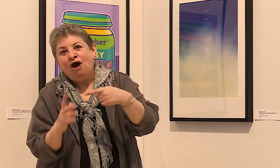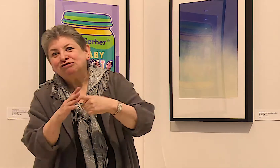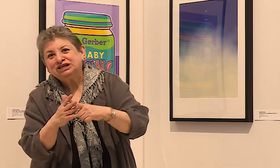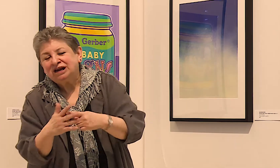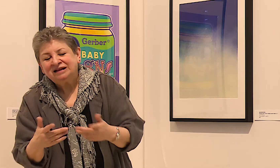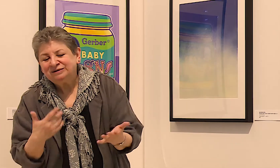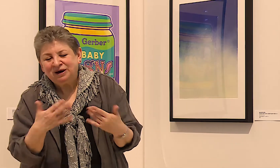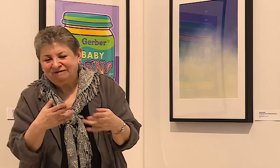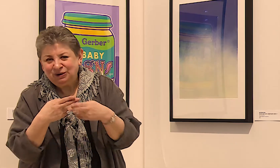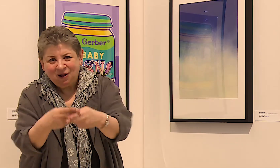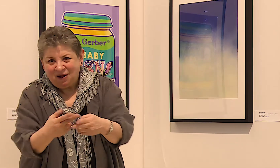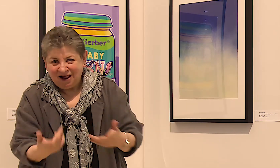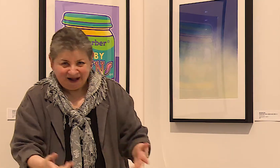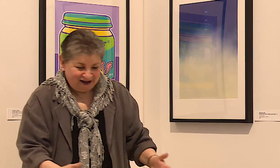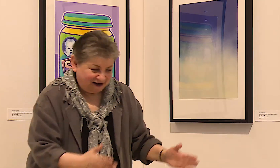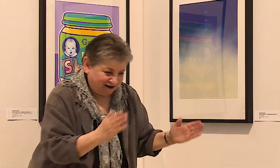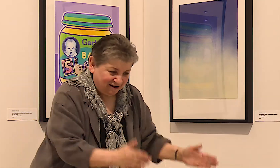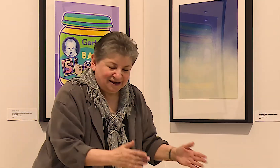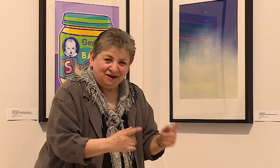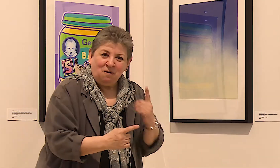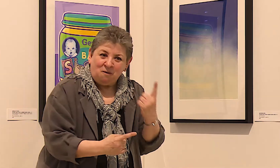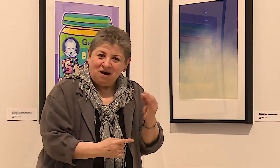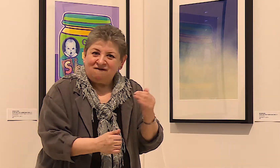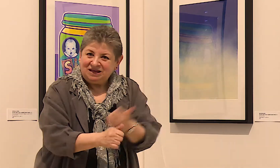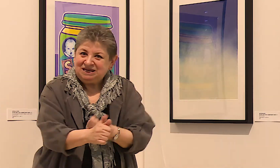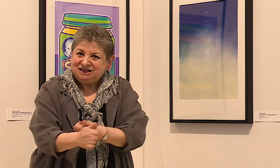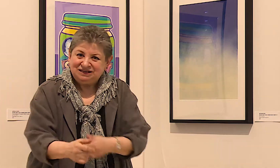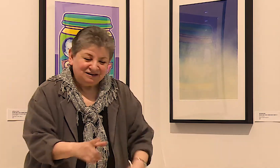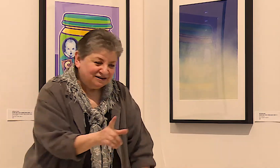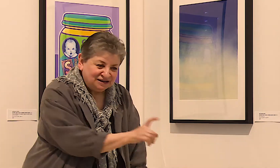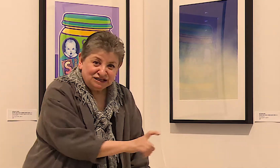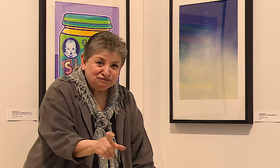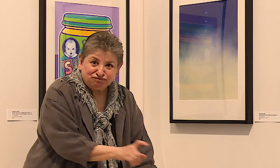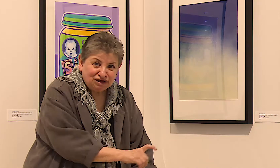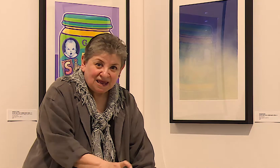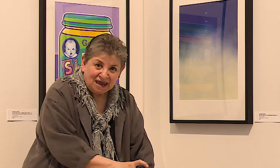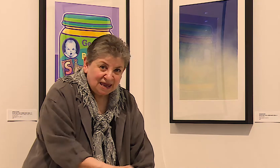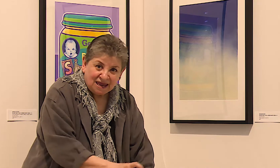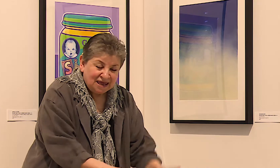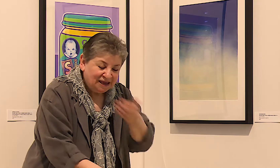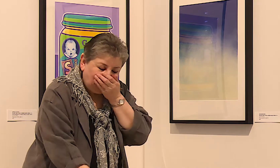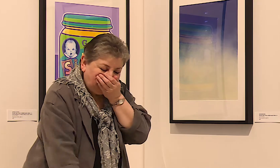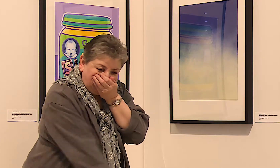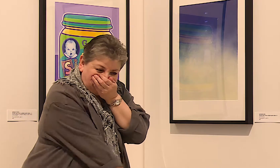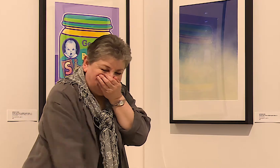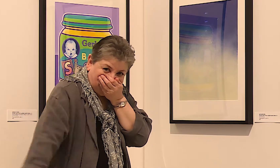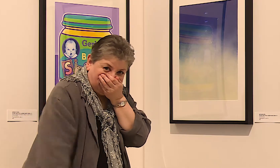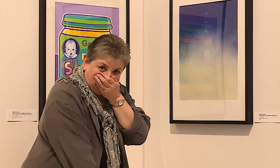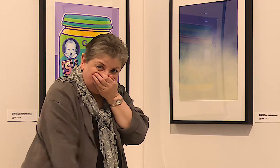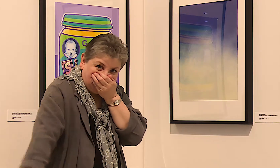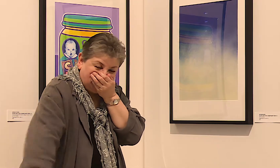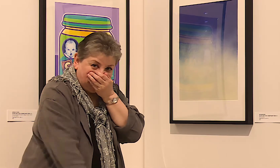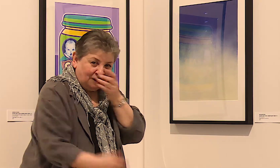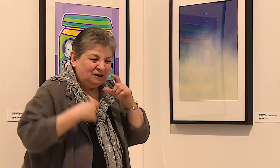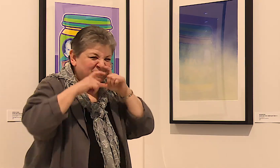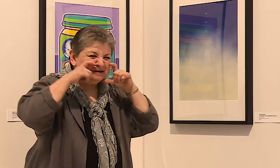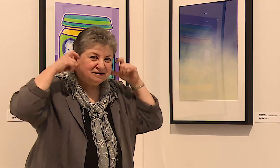Well, I suppose not editions, but originals, whatever you might call them. I used spray paint, and of course,